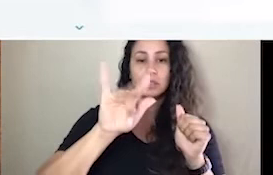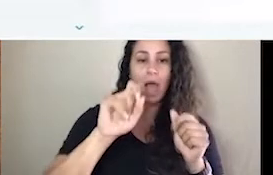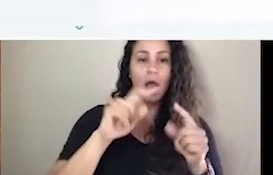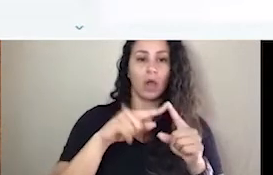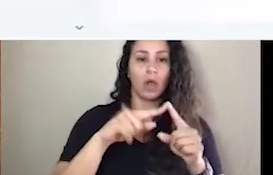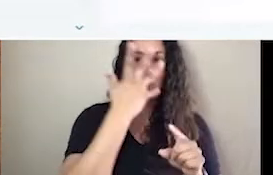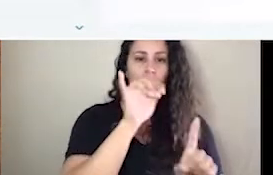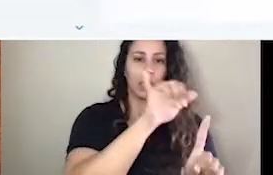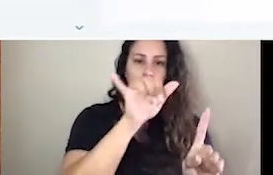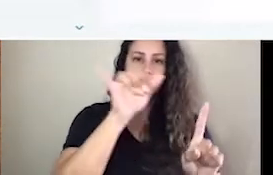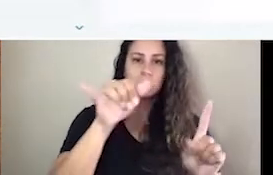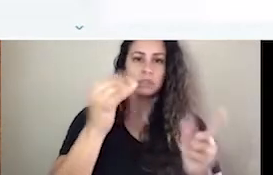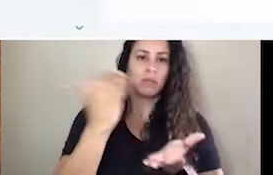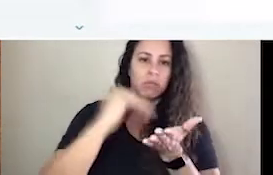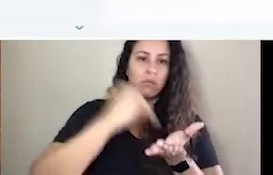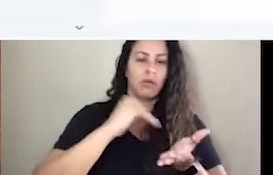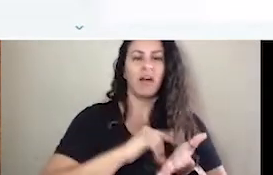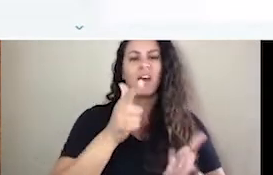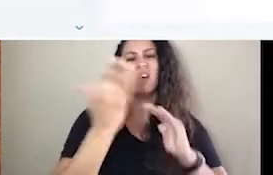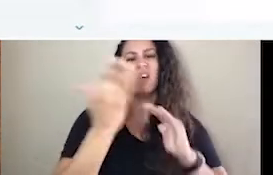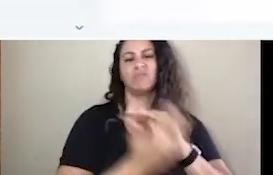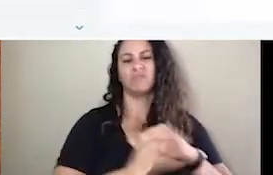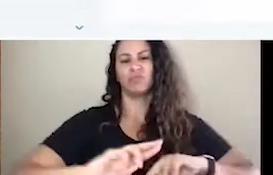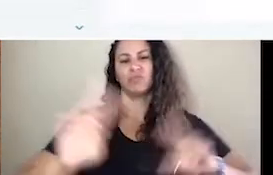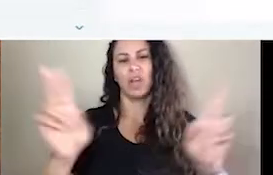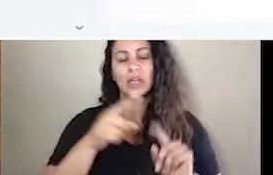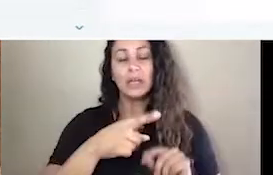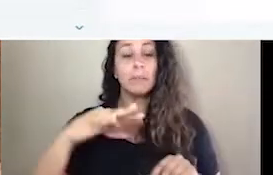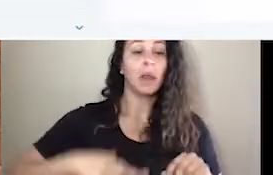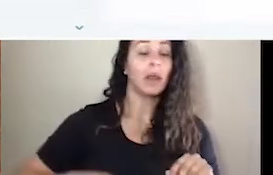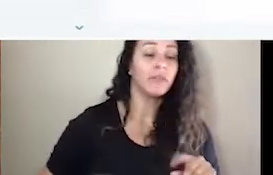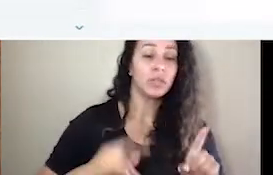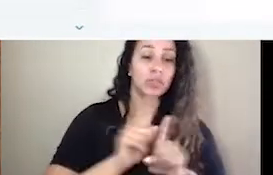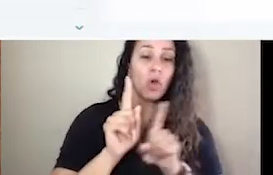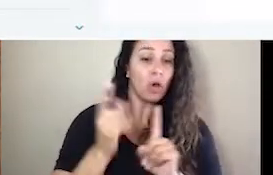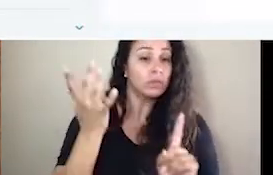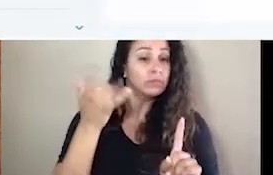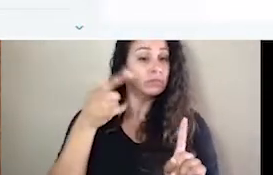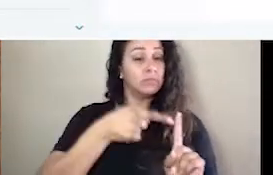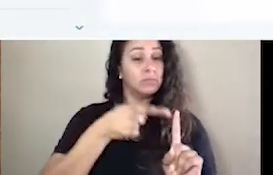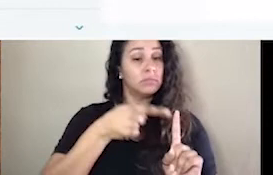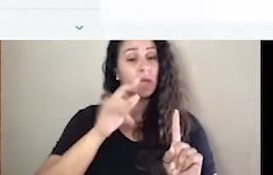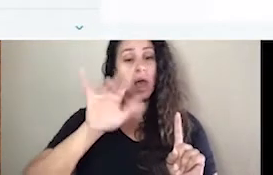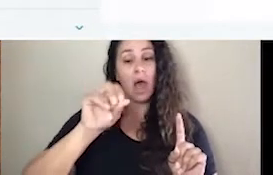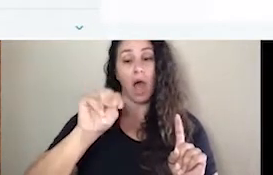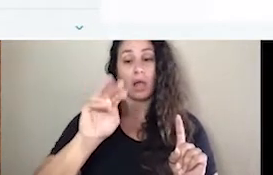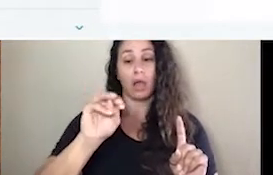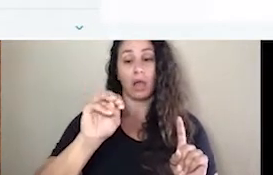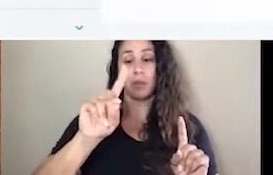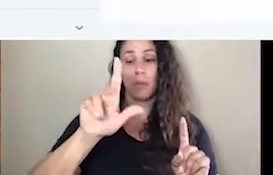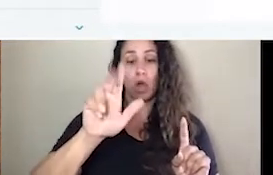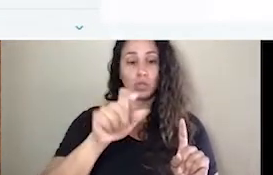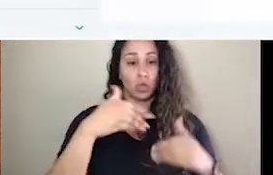AND THIS IS BENEFICIAL, SAY YOU HAVE A LOT OF ICON MODULE ACROSS THE SITE AND AS YOUR SITE GETS BIGGER.